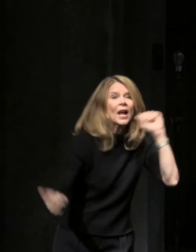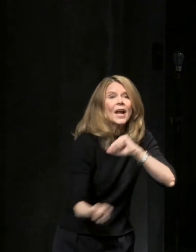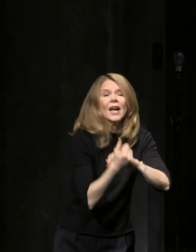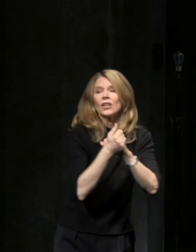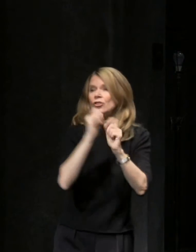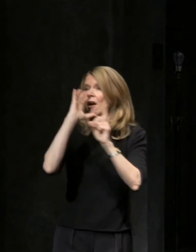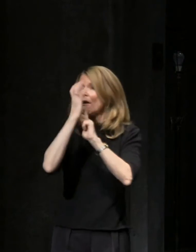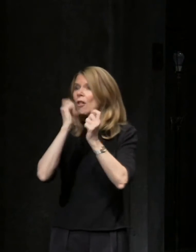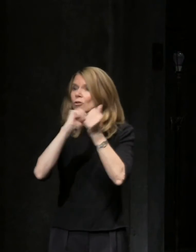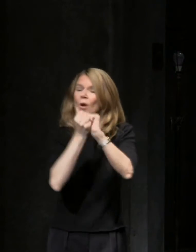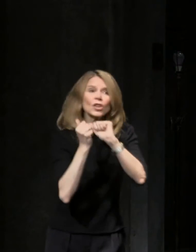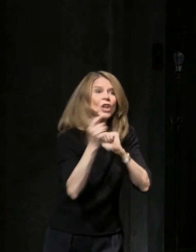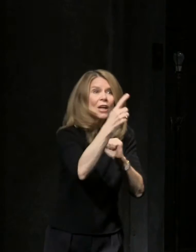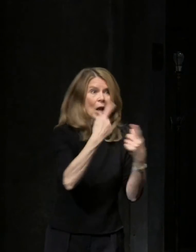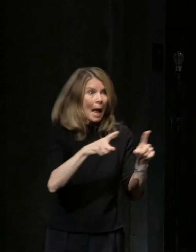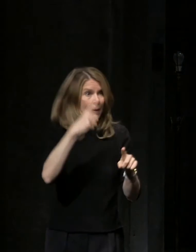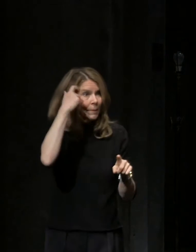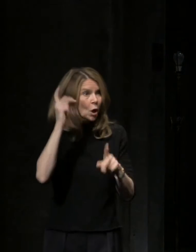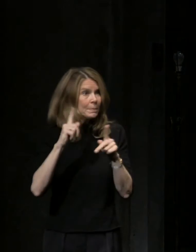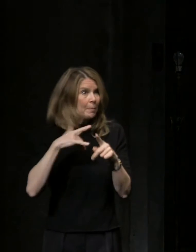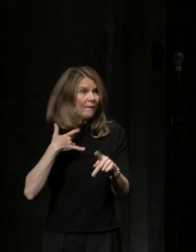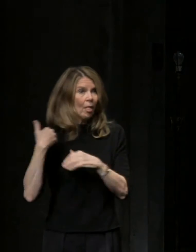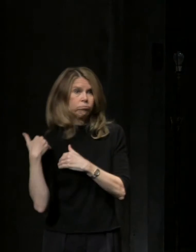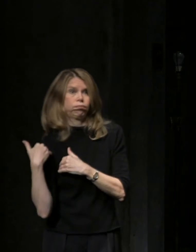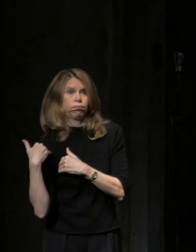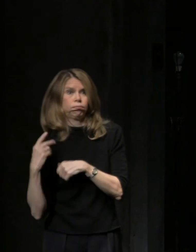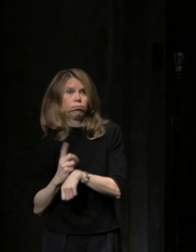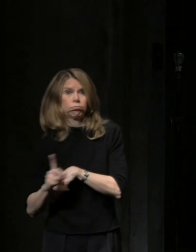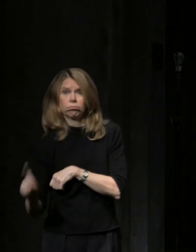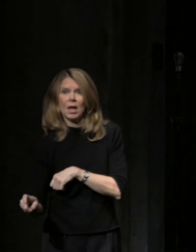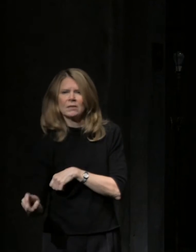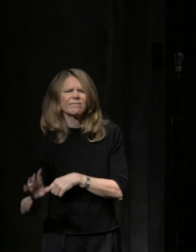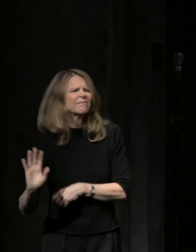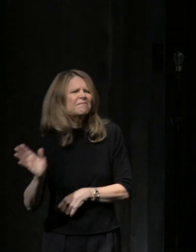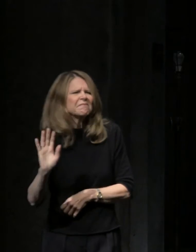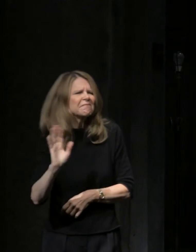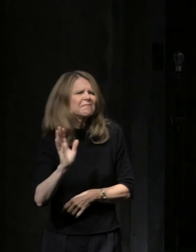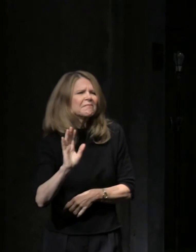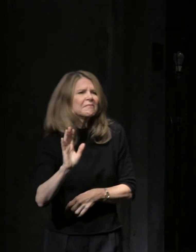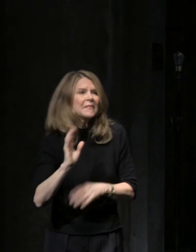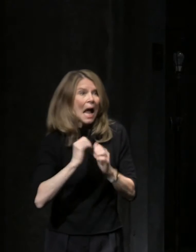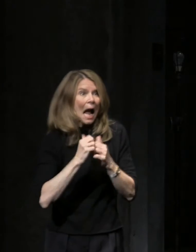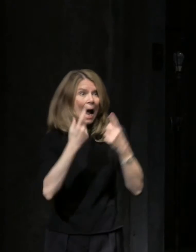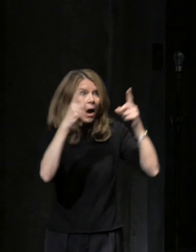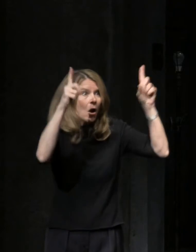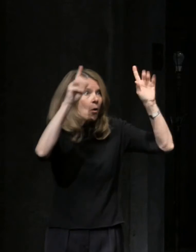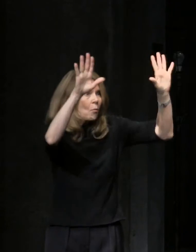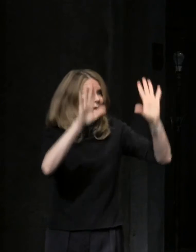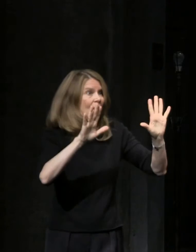out of duty. What can be accomplished that is great will be accomplished out of discovery